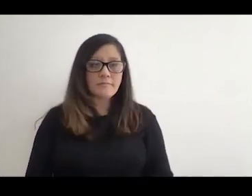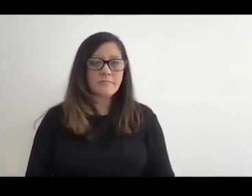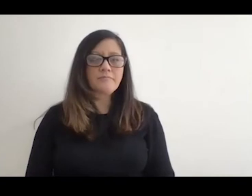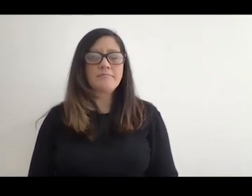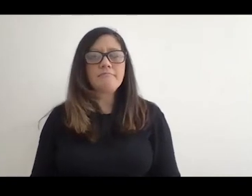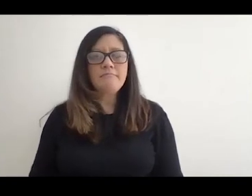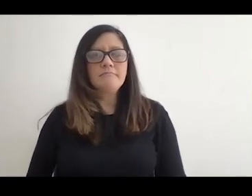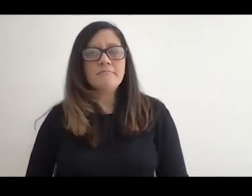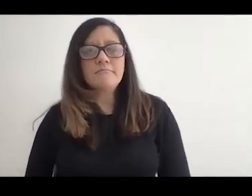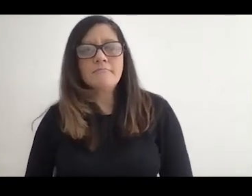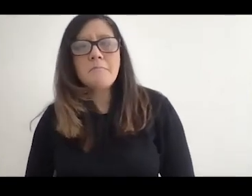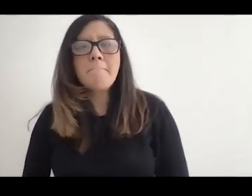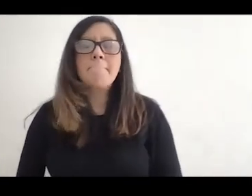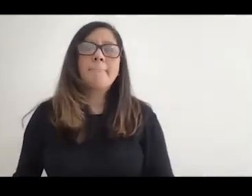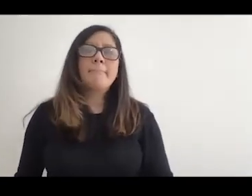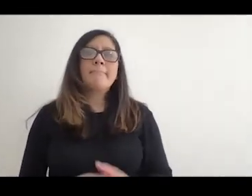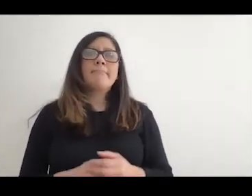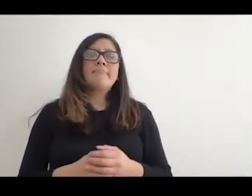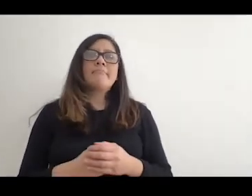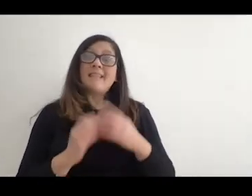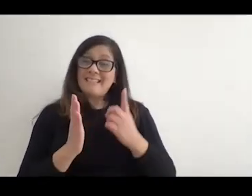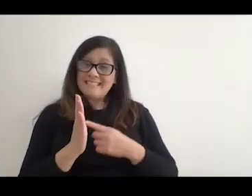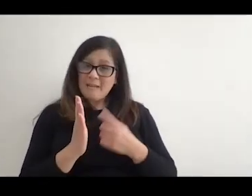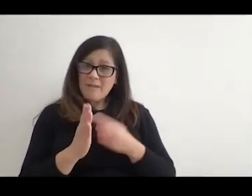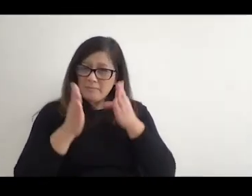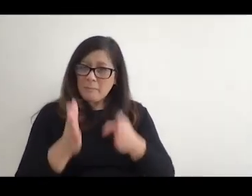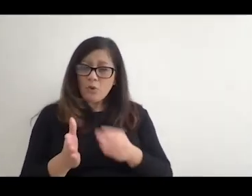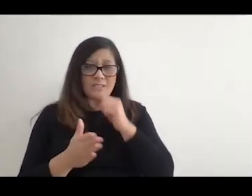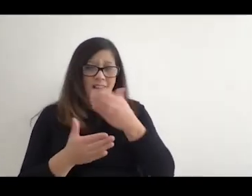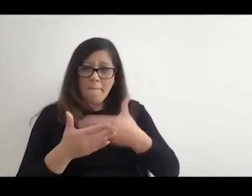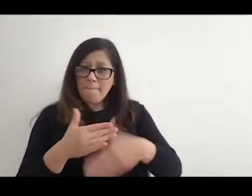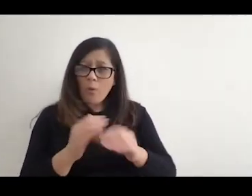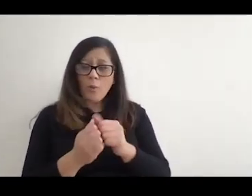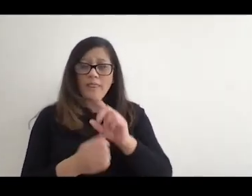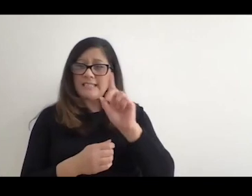Who was not born with a disability gets into some type of accident or